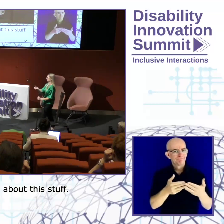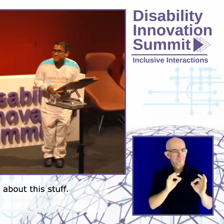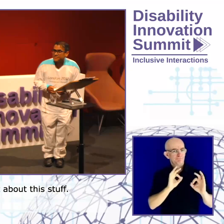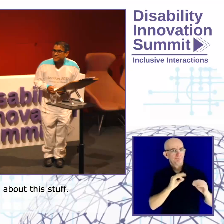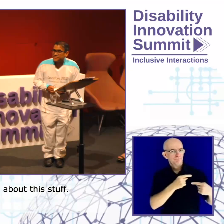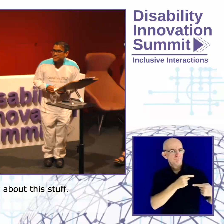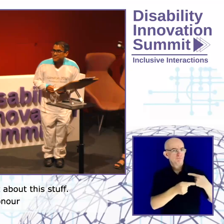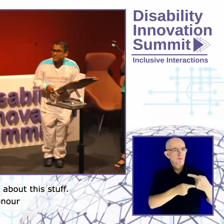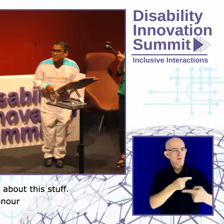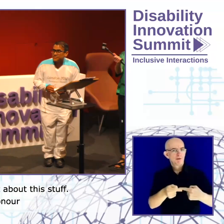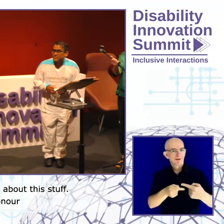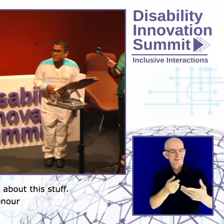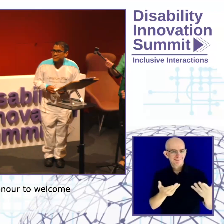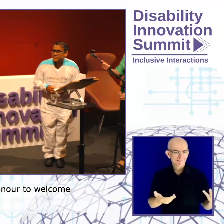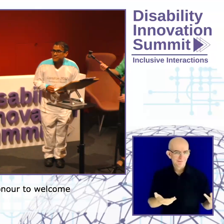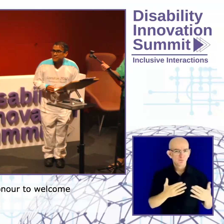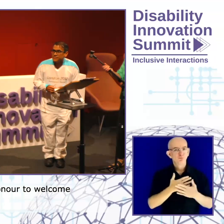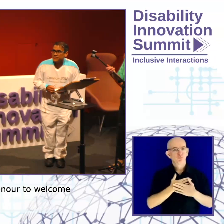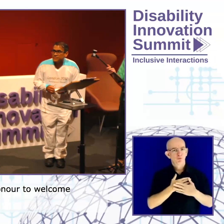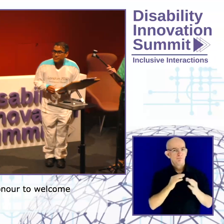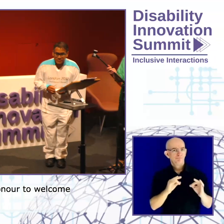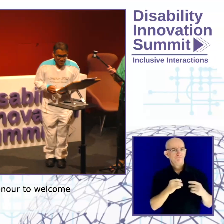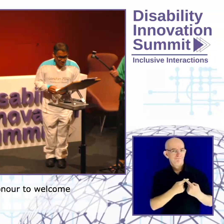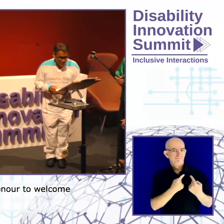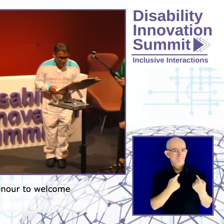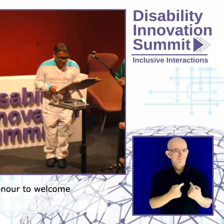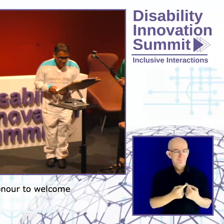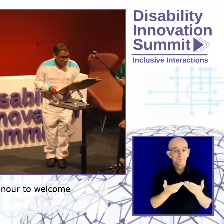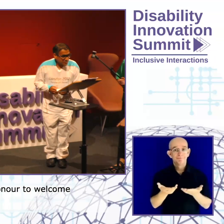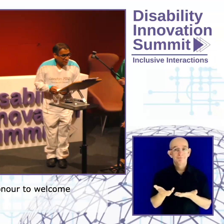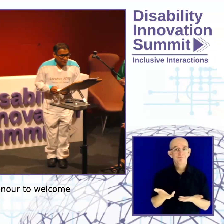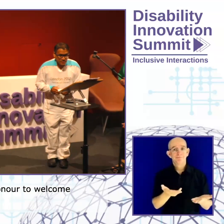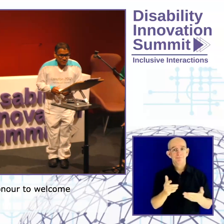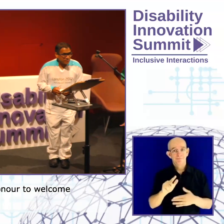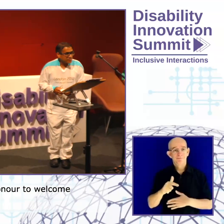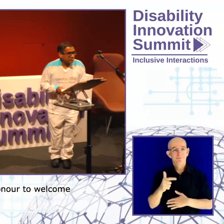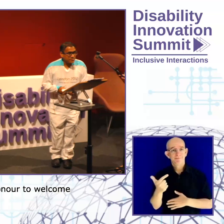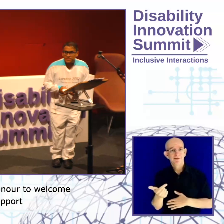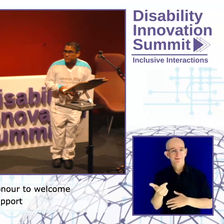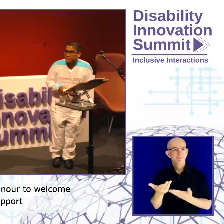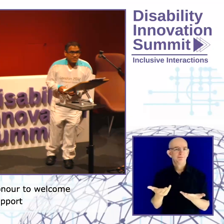of GDI since the very beginning with advice, guidance, strong words, and we need them,